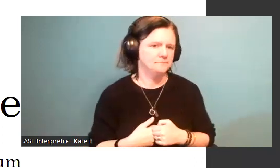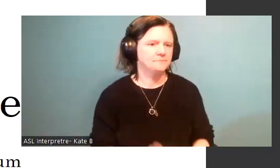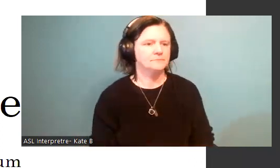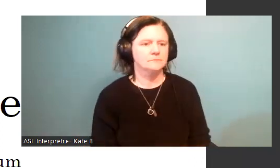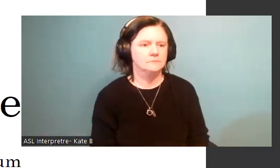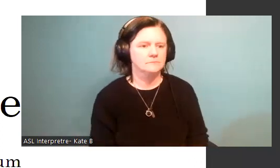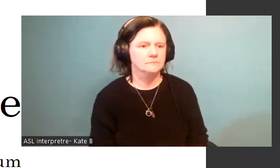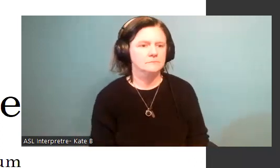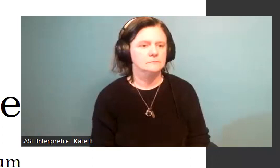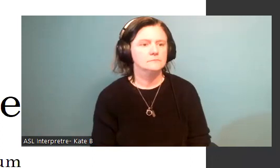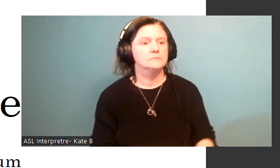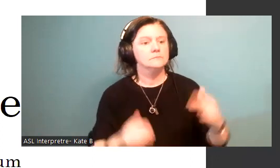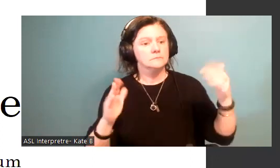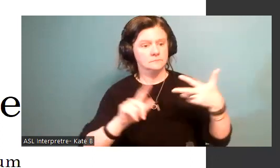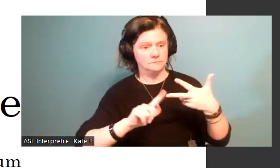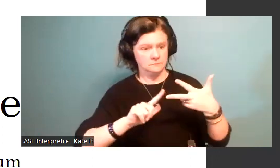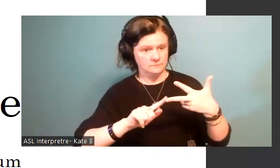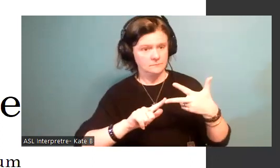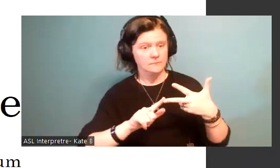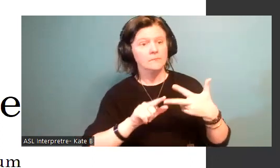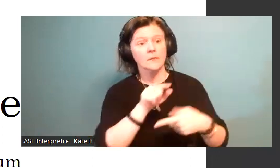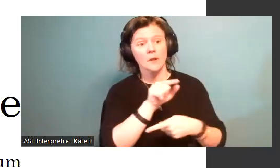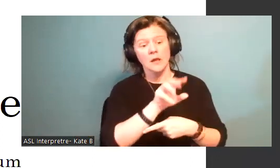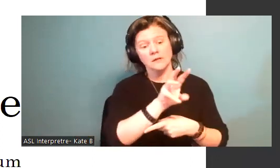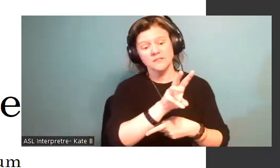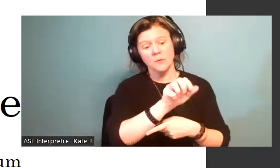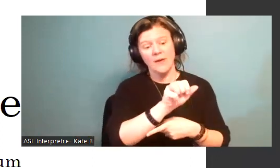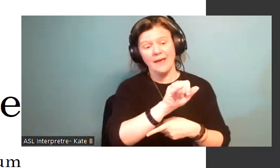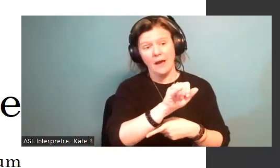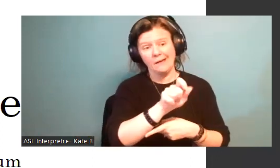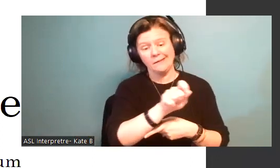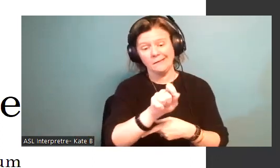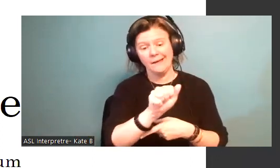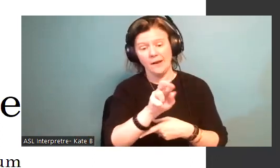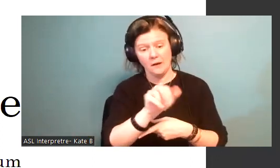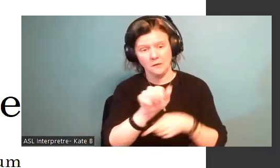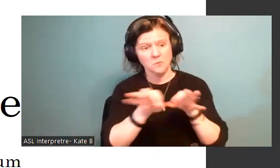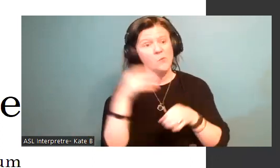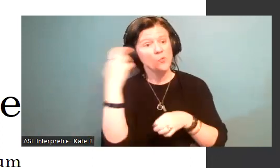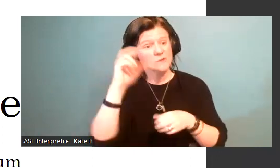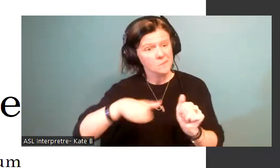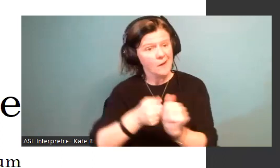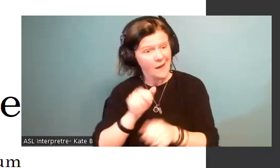however, they haven't stated a date when it will be published, so 1.1 is standard practice at the